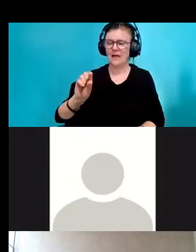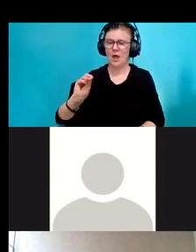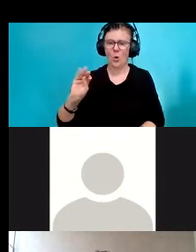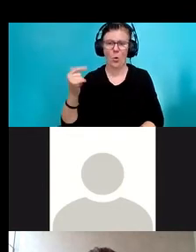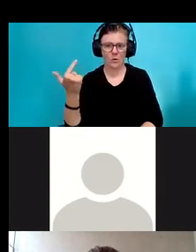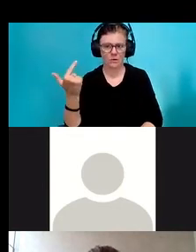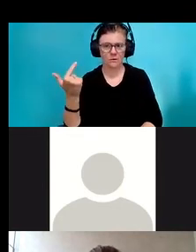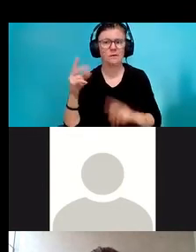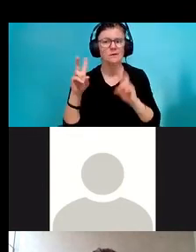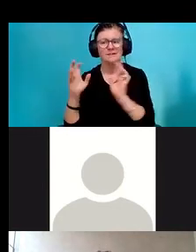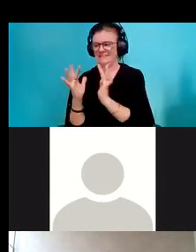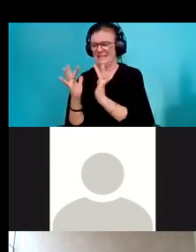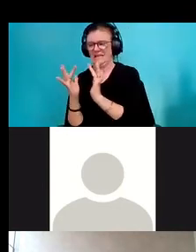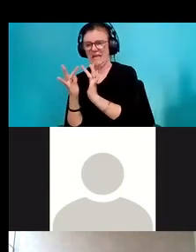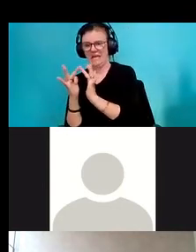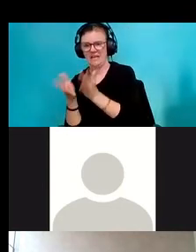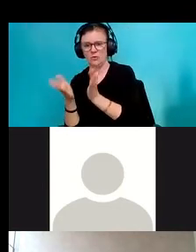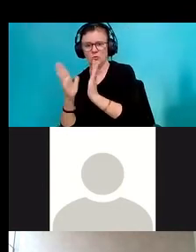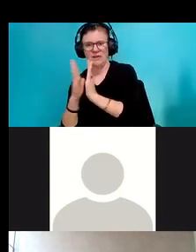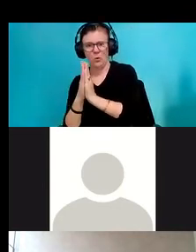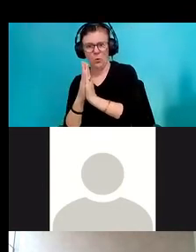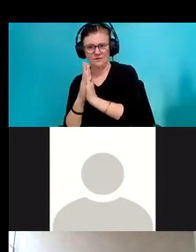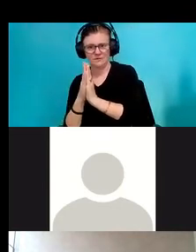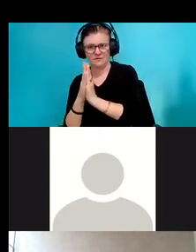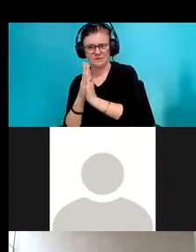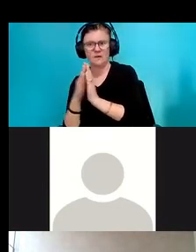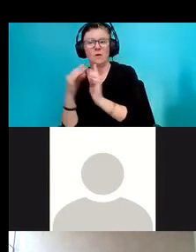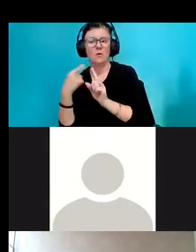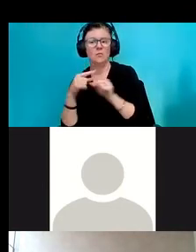and also our information is at the end of this PowerPoint.